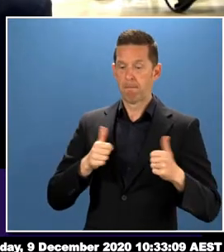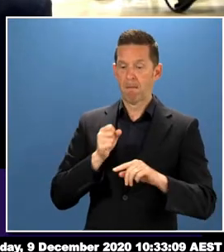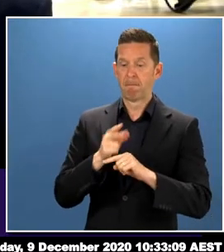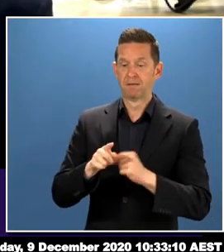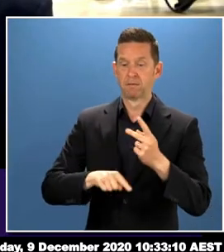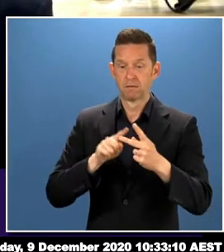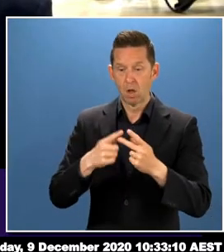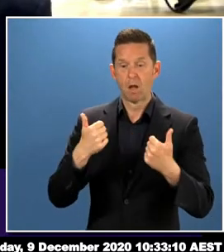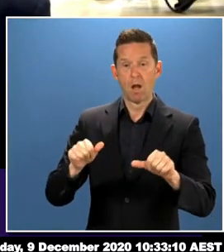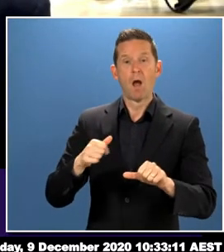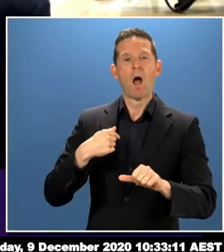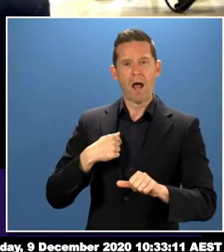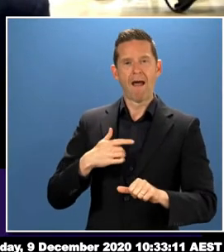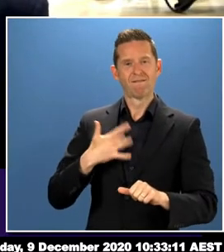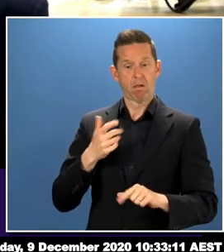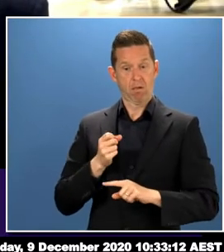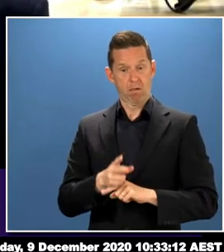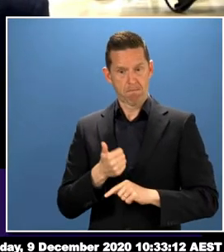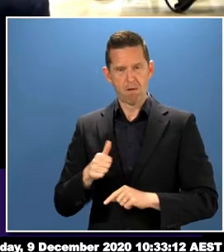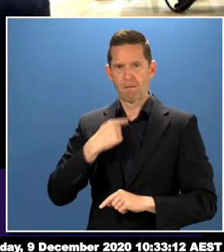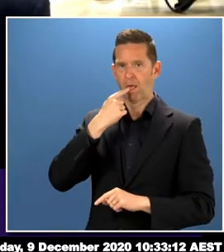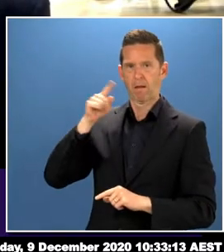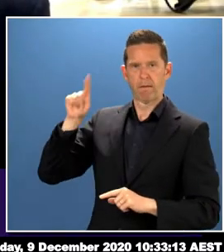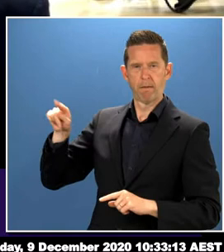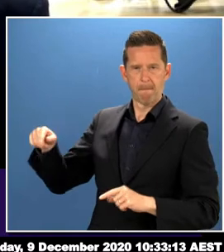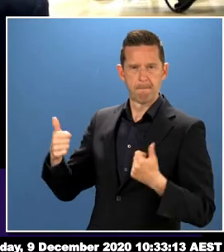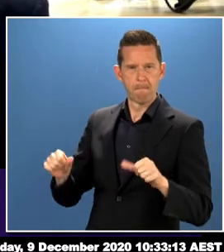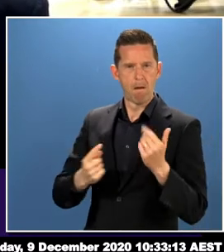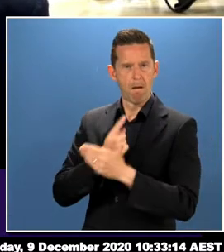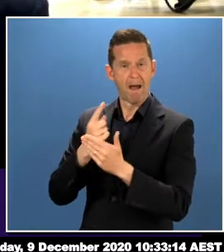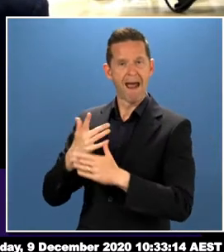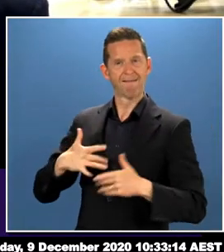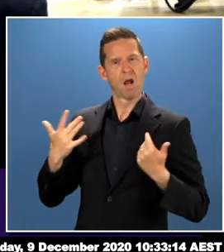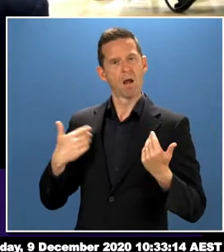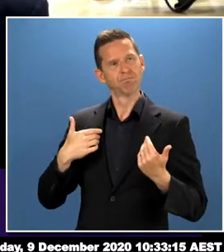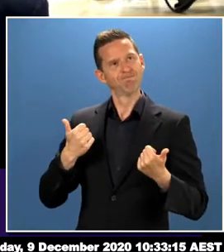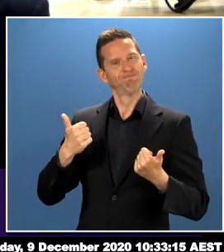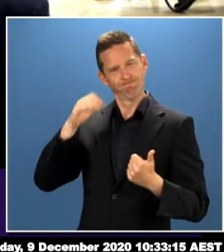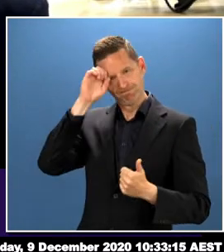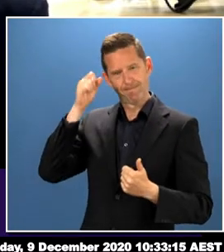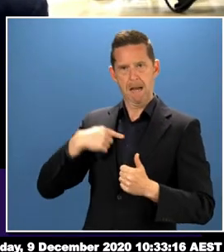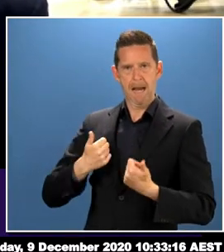that you wouldn't do that, you know, I kind of like to celebrate those little wins.